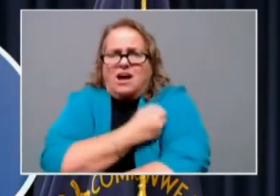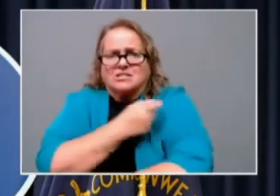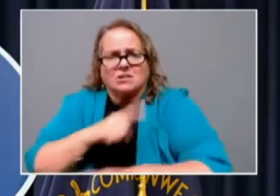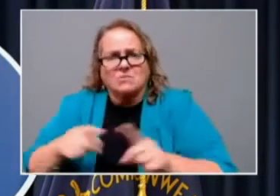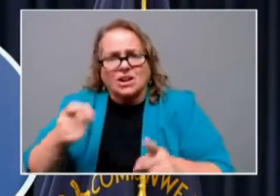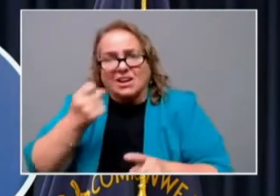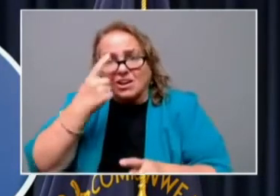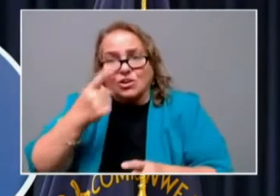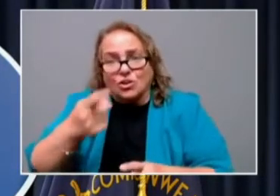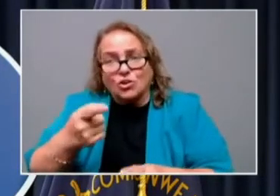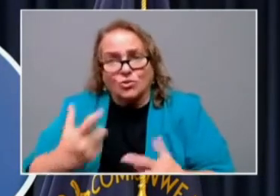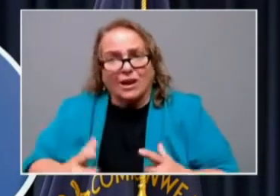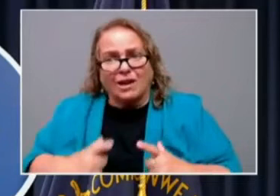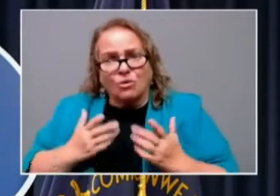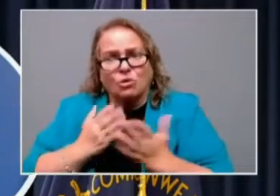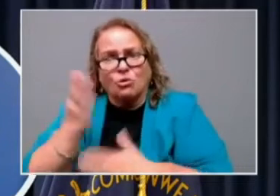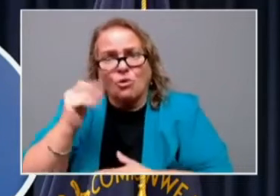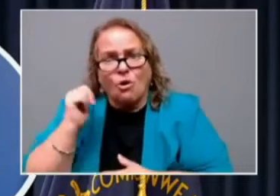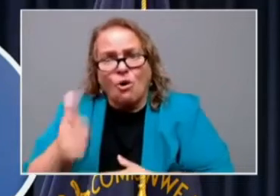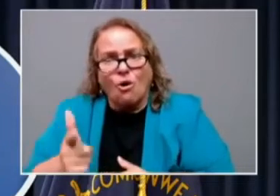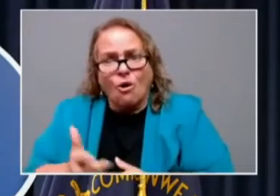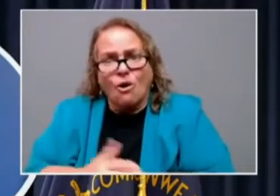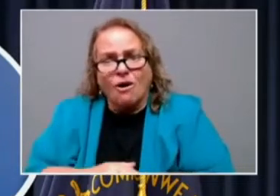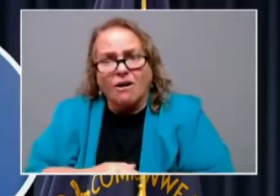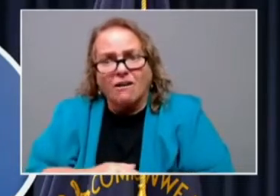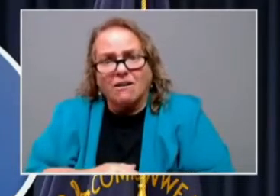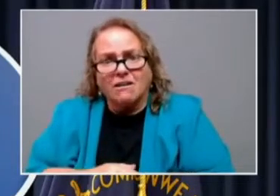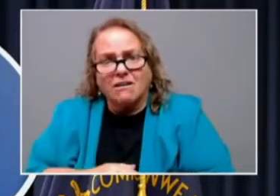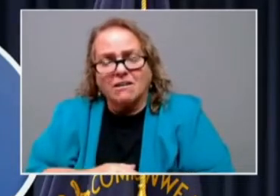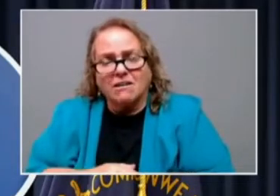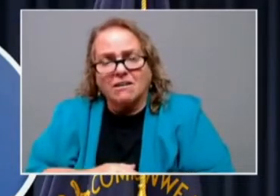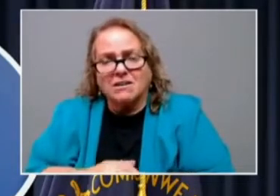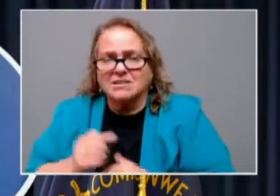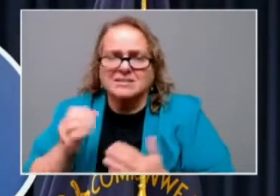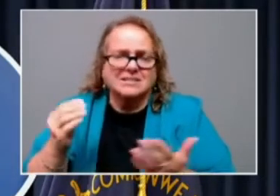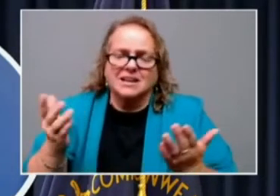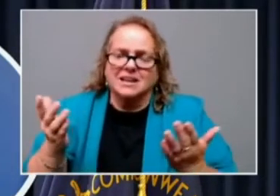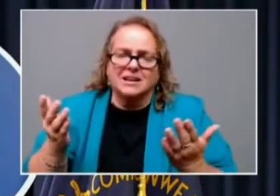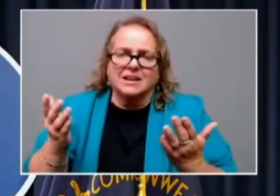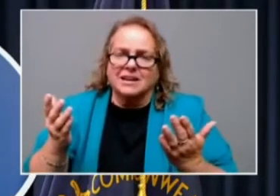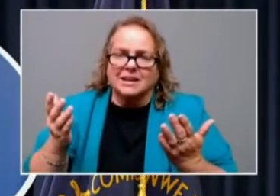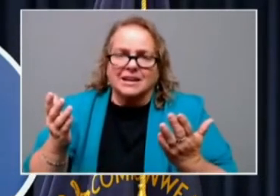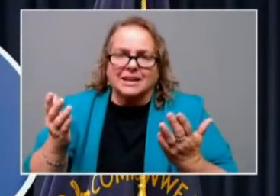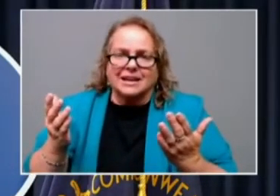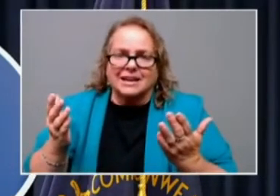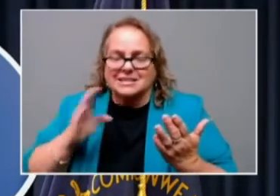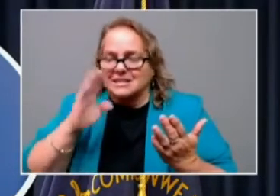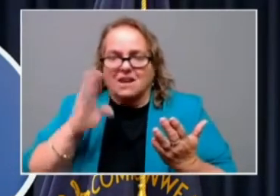So again, um this has never been what it is right now. You know, we all took